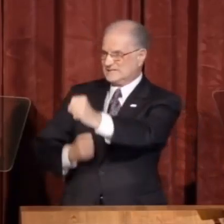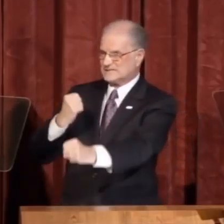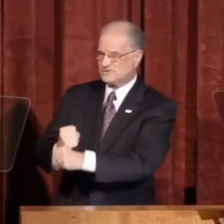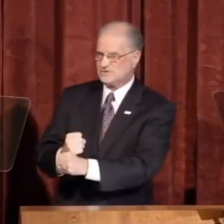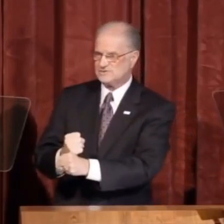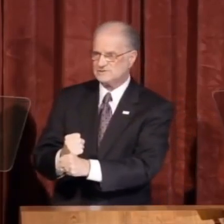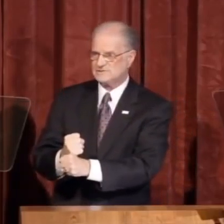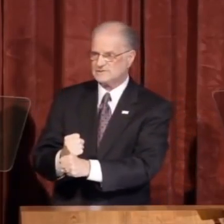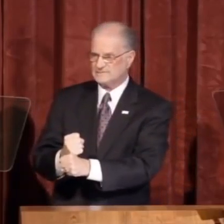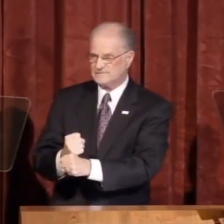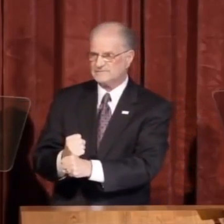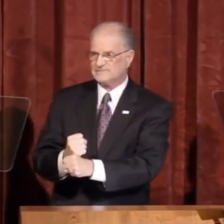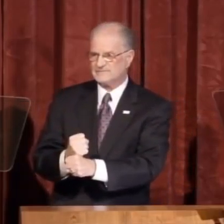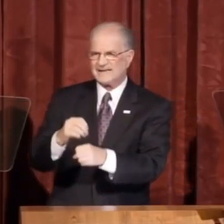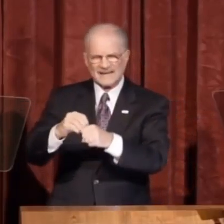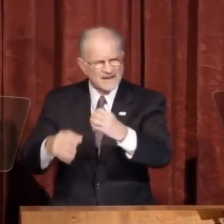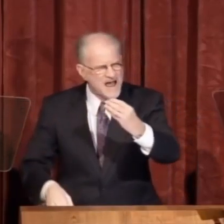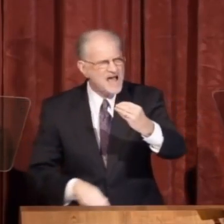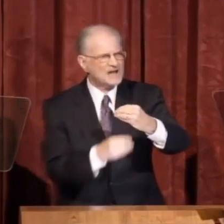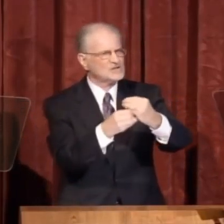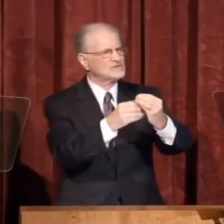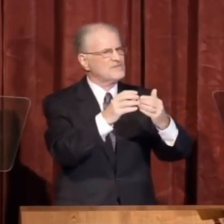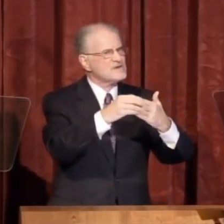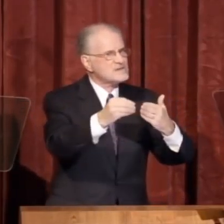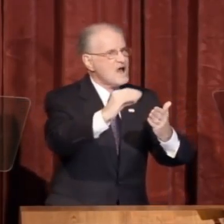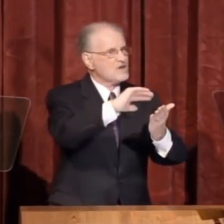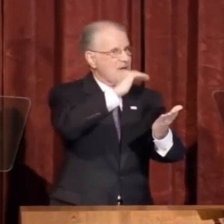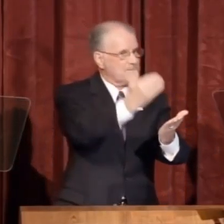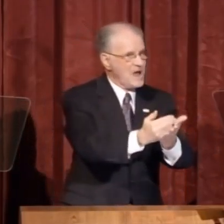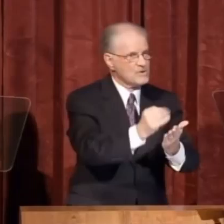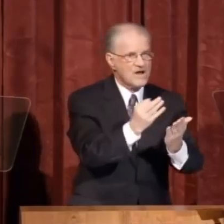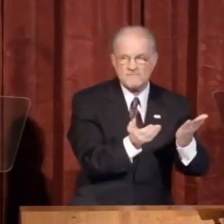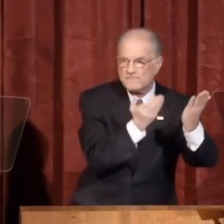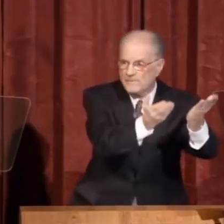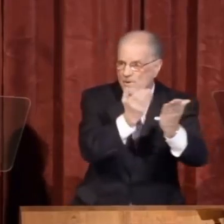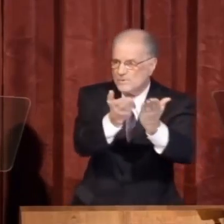about their work options based on their majors.